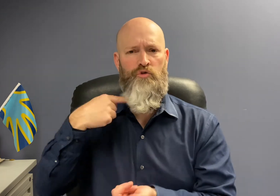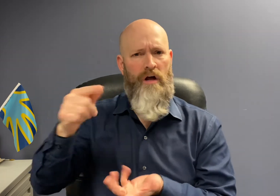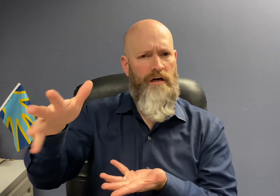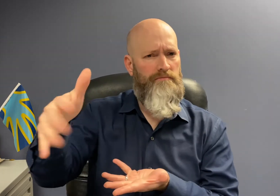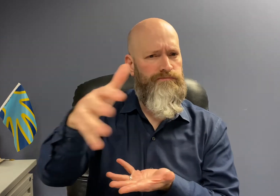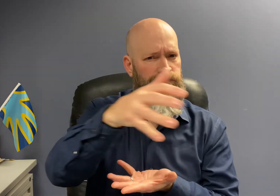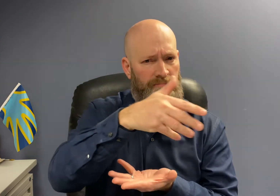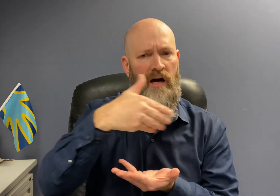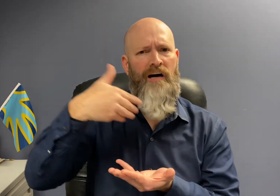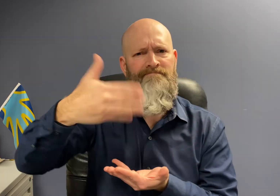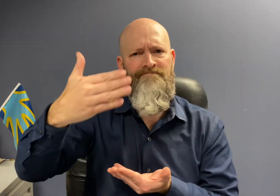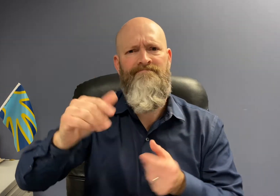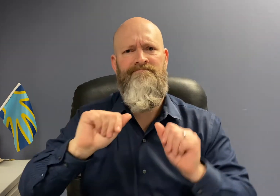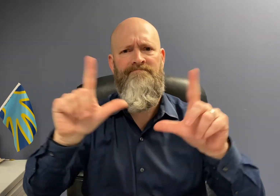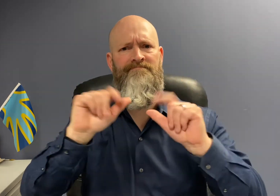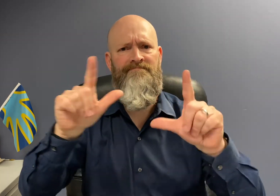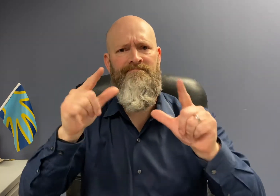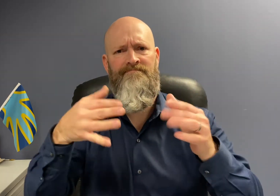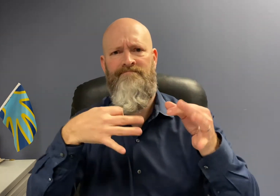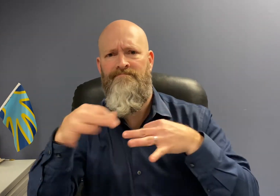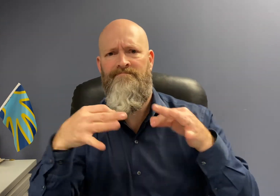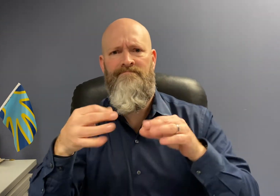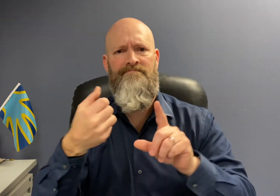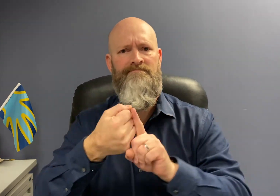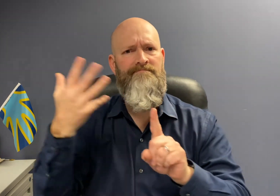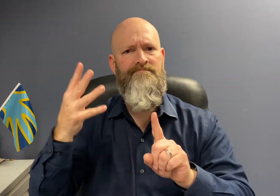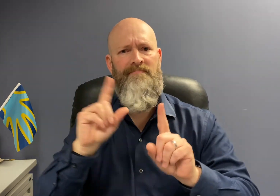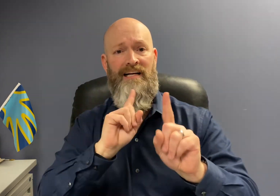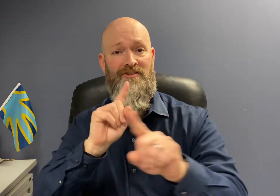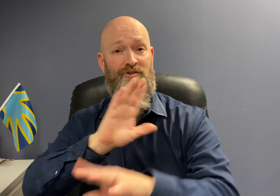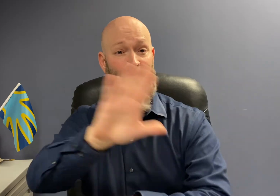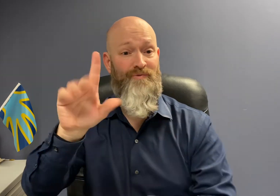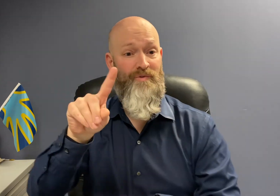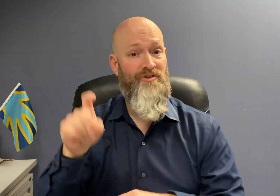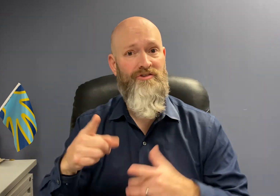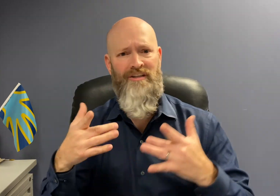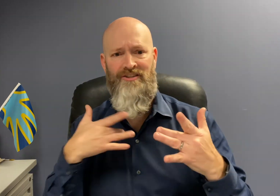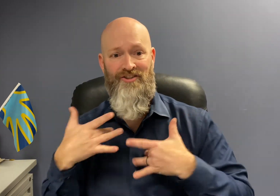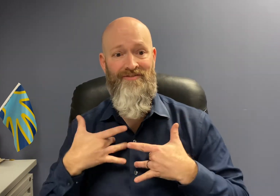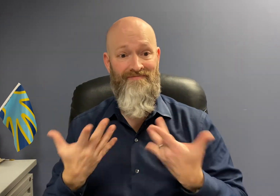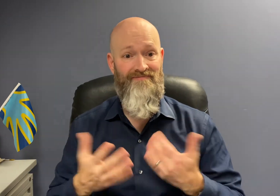We will gather your questions and try our best to answer most of them in upcoming videos.